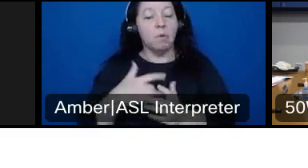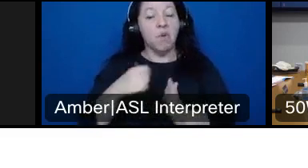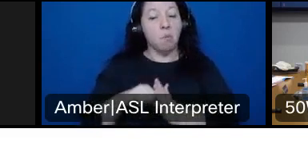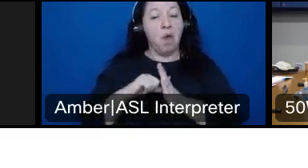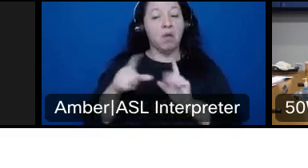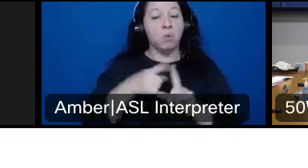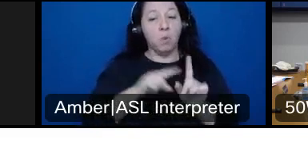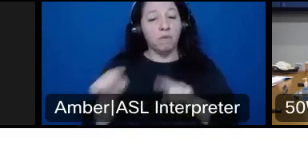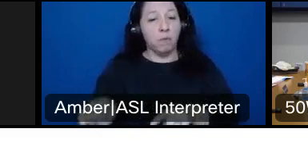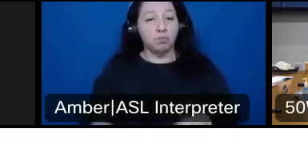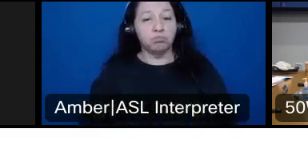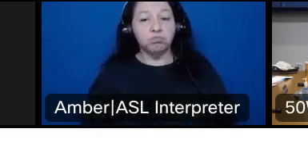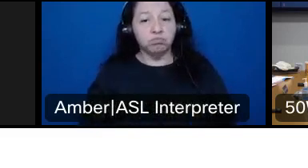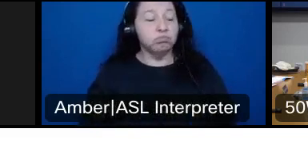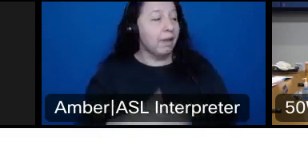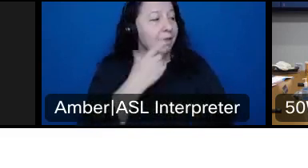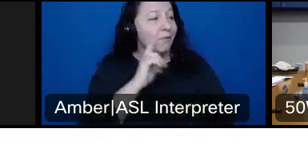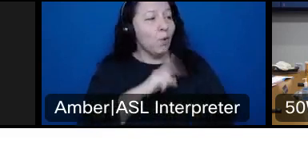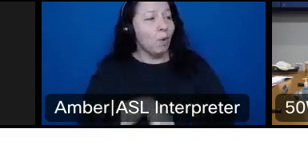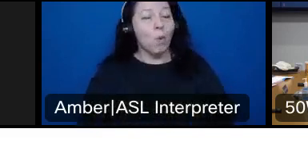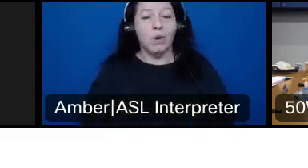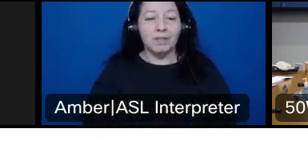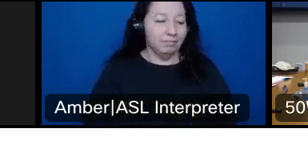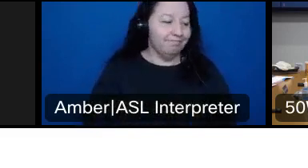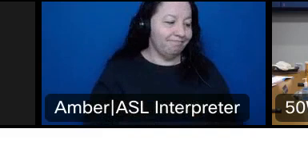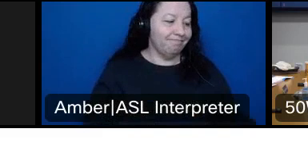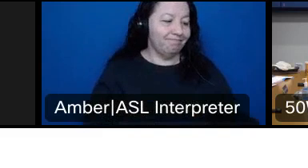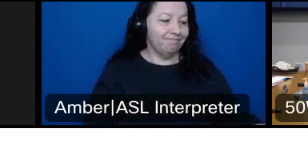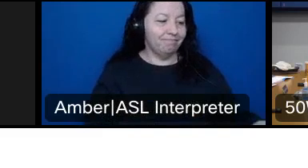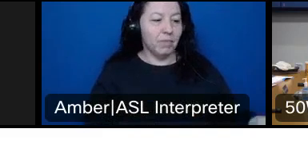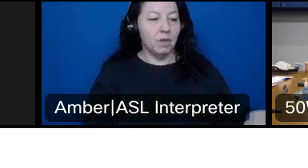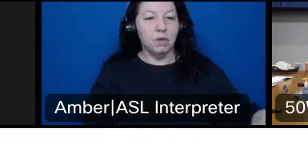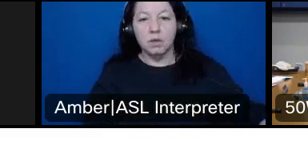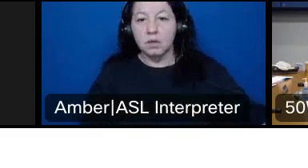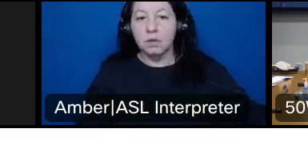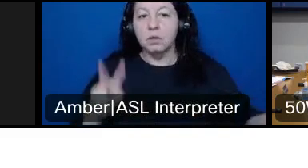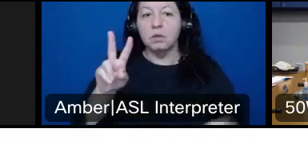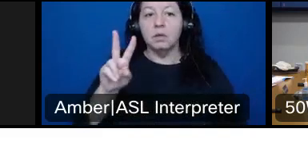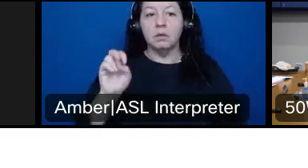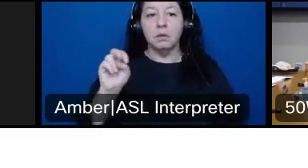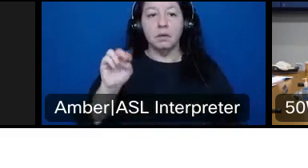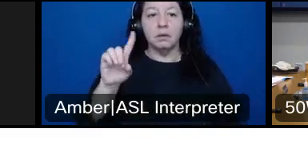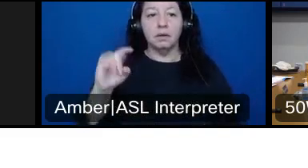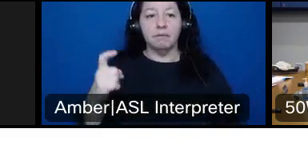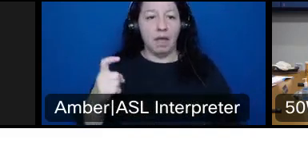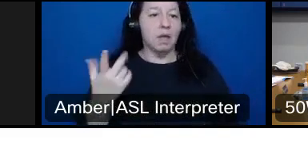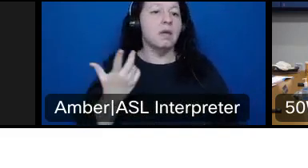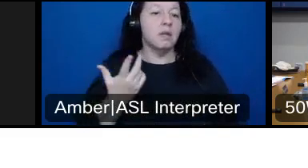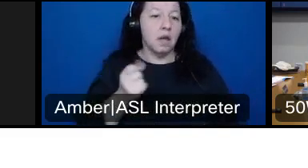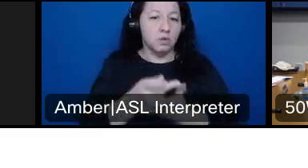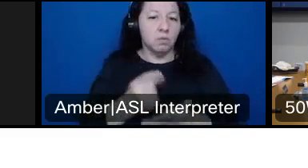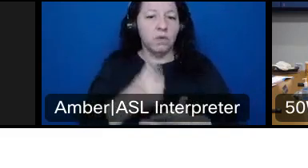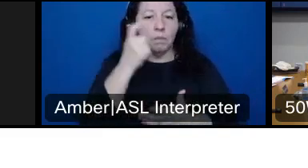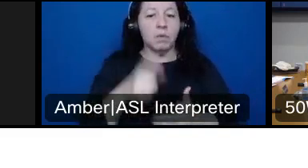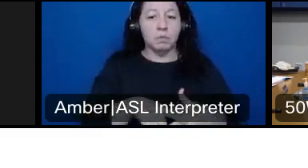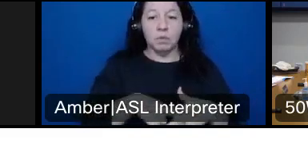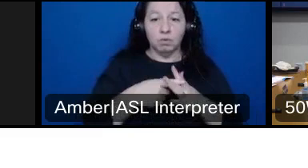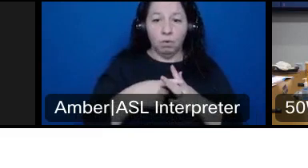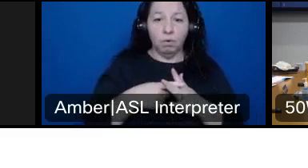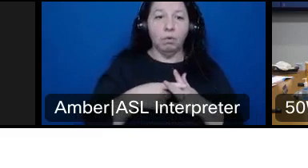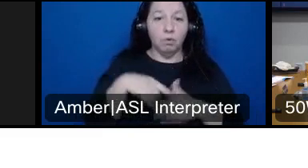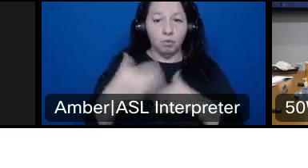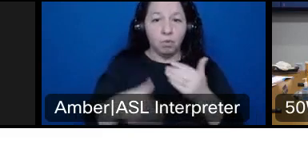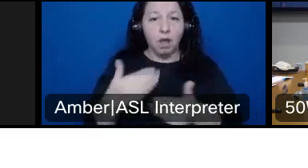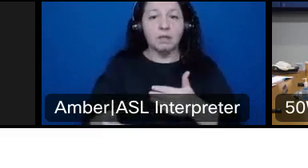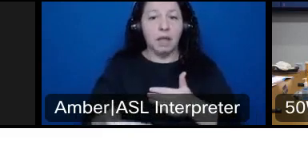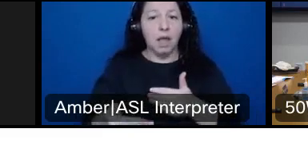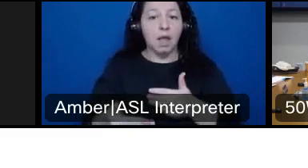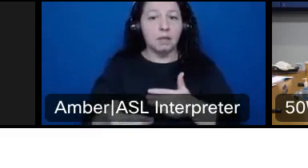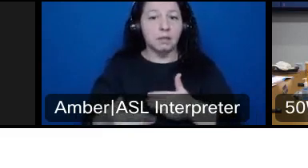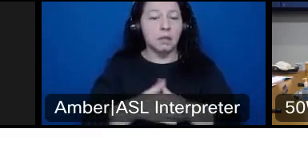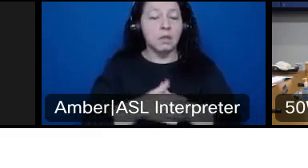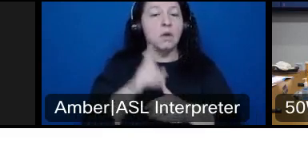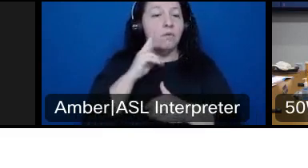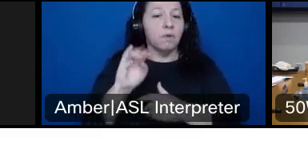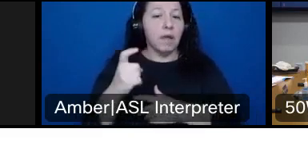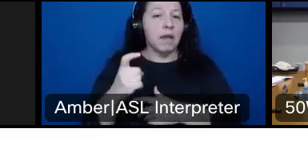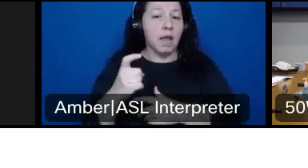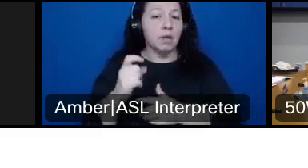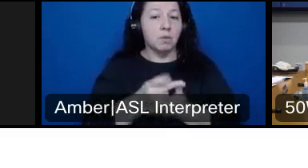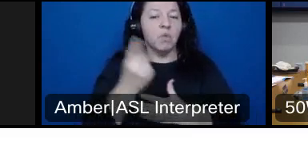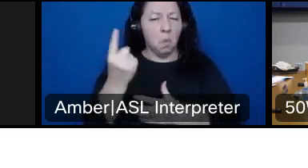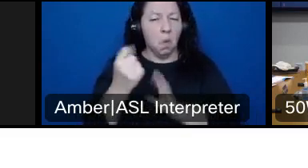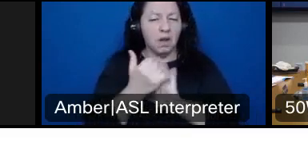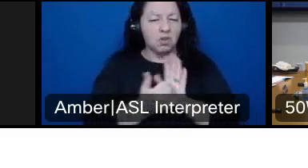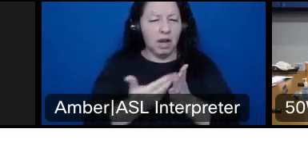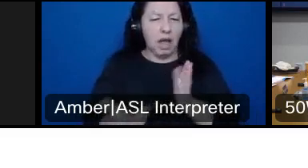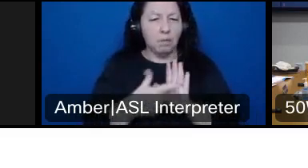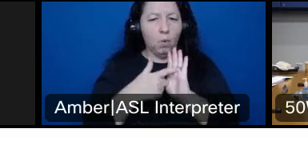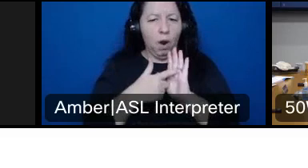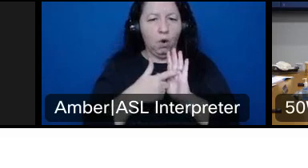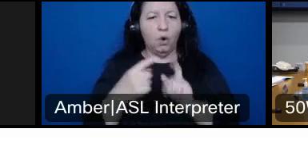Thank you for your report on the message. So, let me move on to index the index approvals since we began the process of approving contracts prior to the next approvals. There is 1 item on today's agenda, requiring vendors approval. And that approval is currently pending.